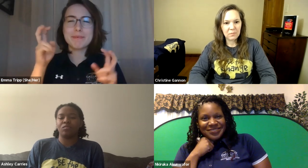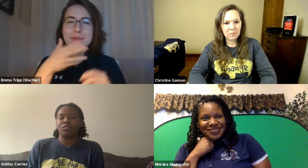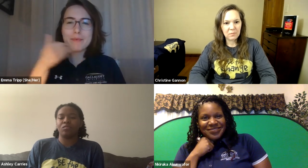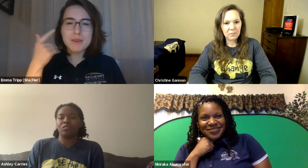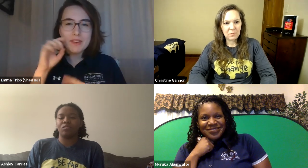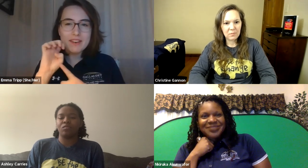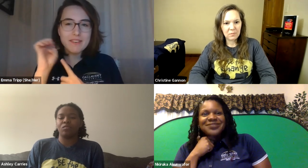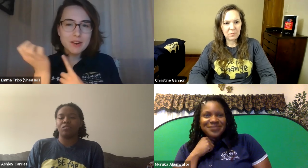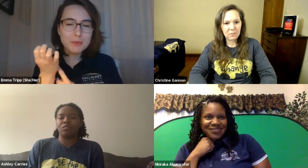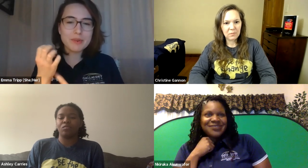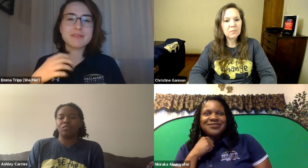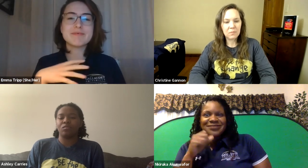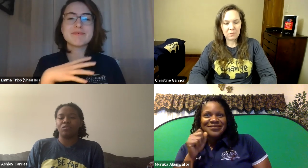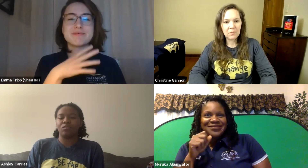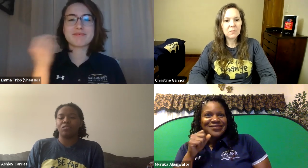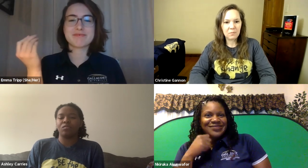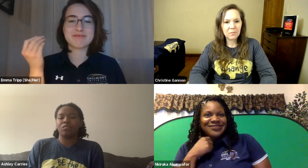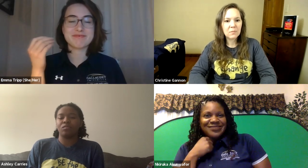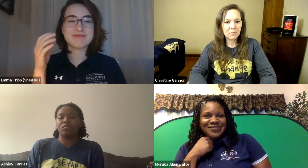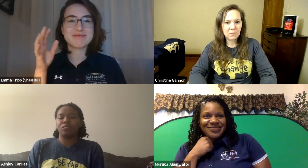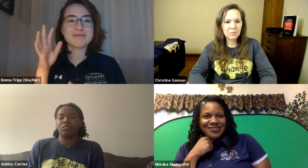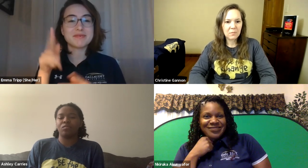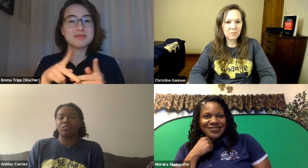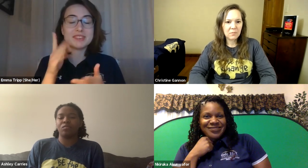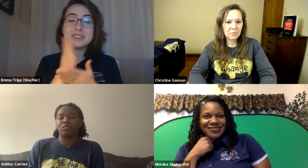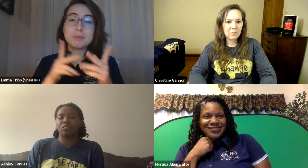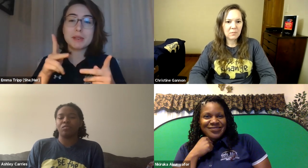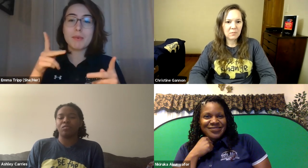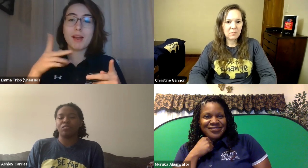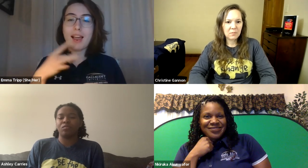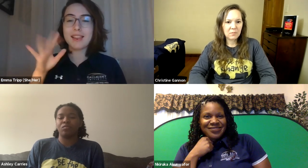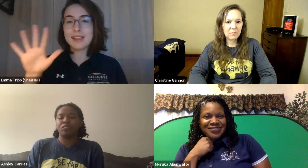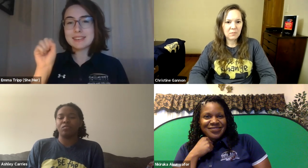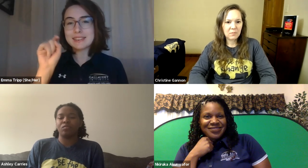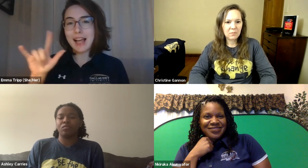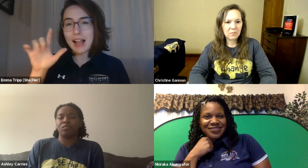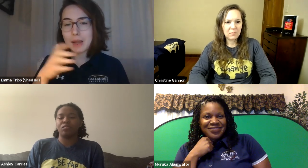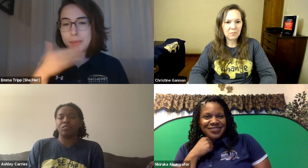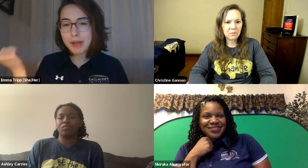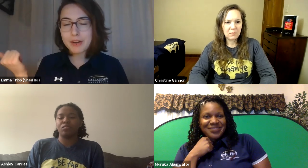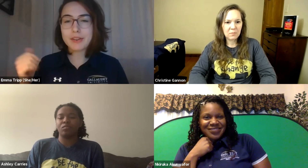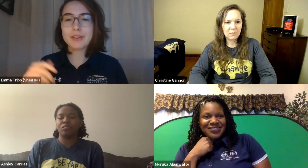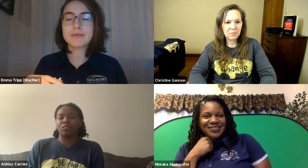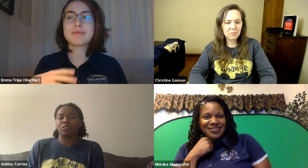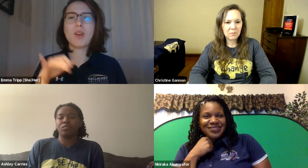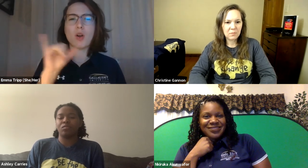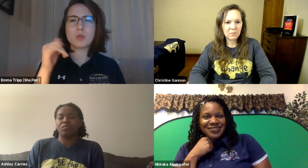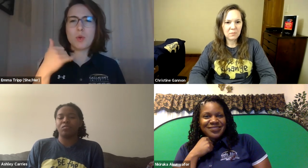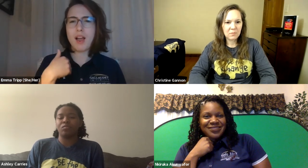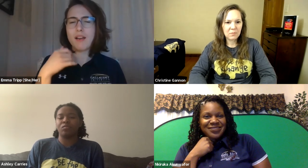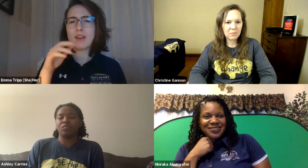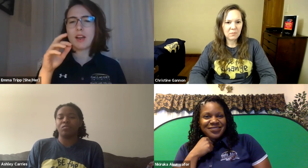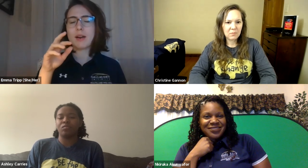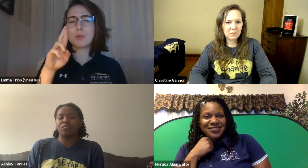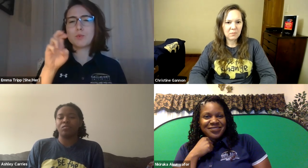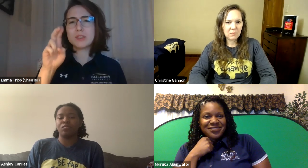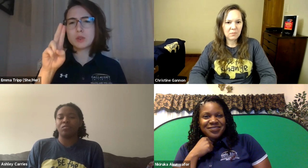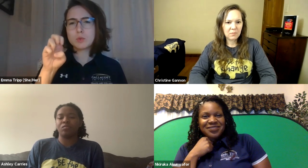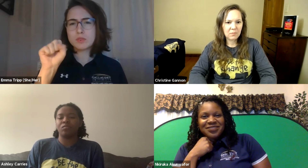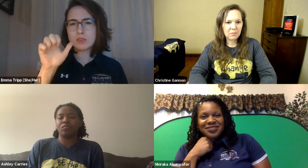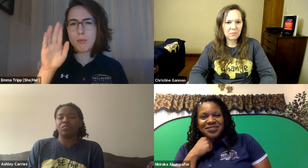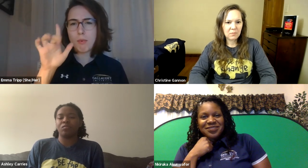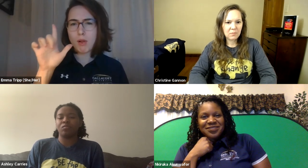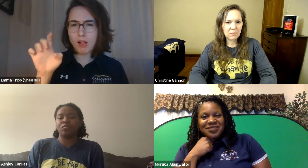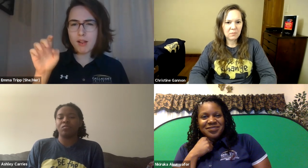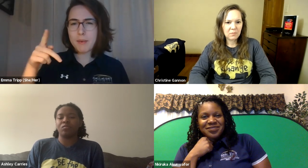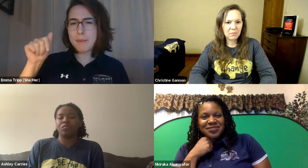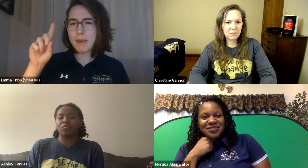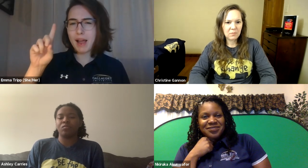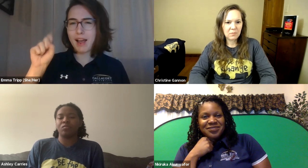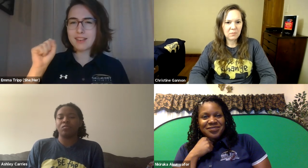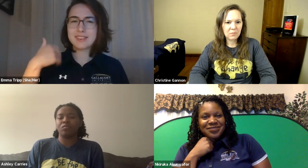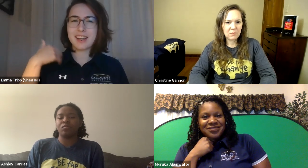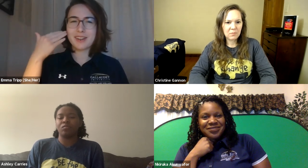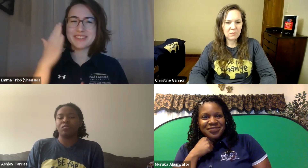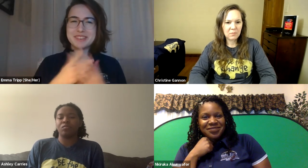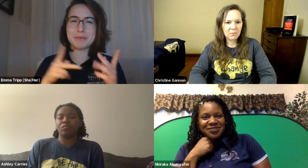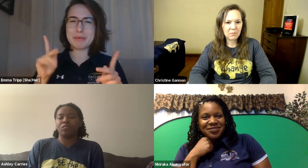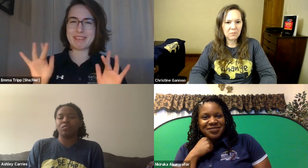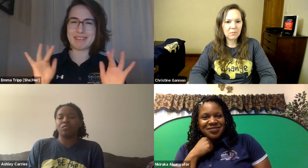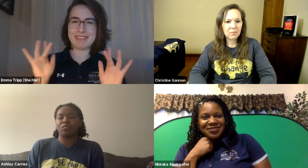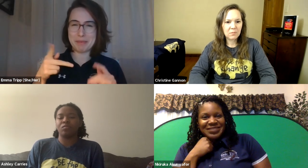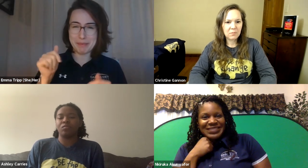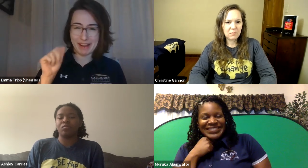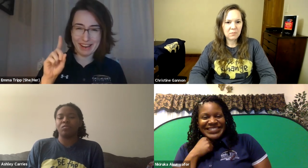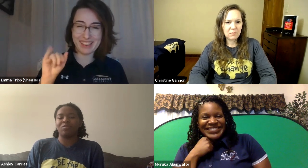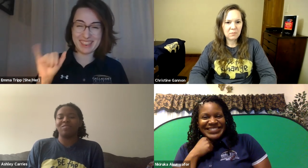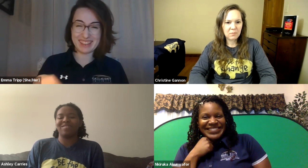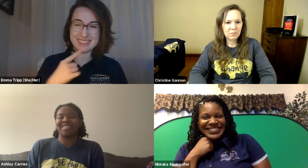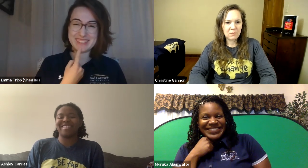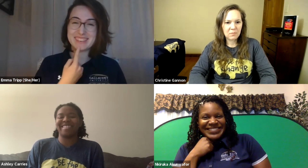It's better for the environment, and some people like the style better. There are also reusable pads. I know some people are grossed out by the idea of reusing a pad.